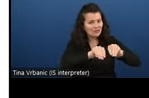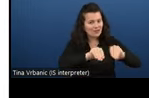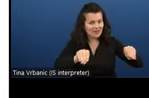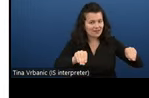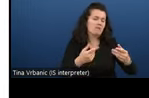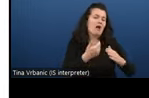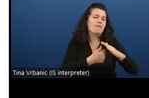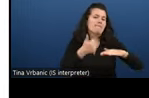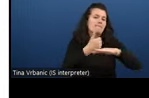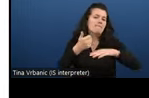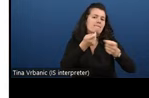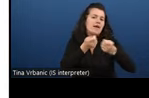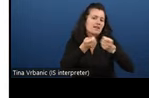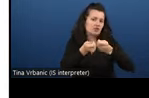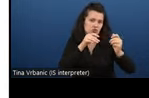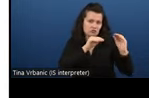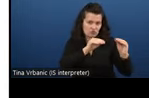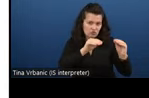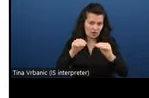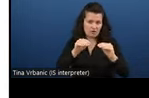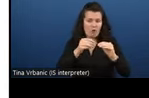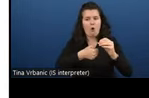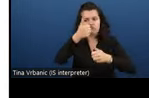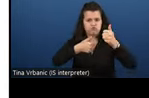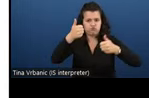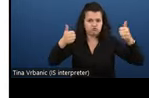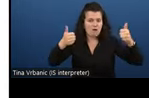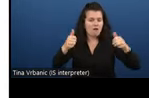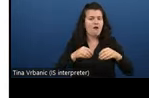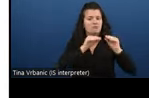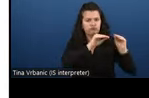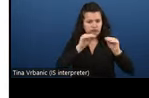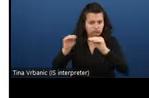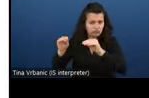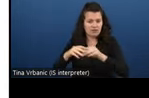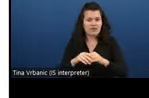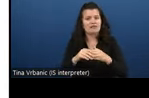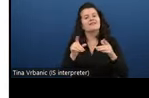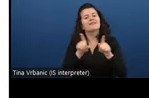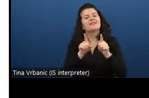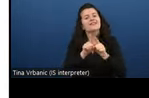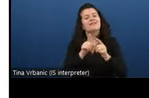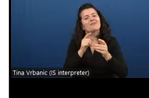and executives and general film, but also guidance and the company went on how to remove